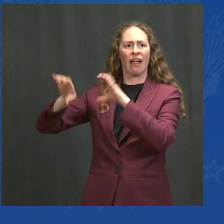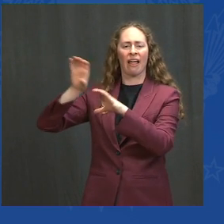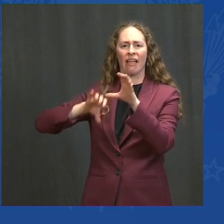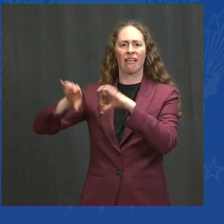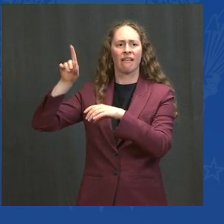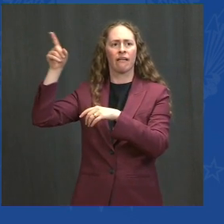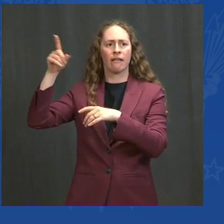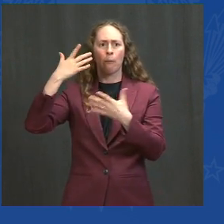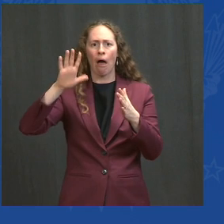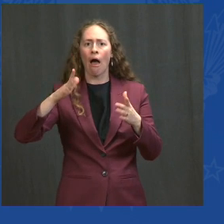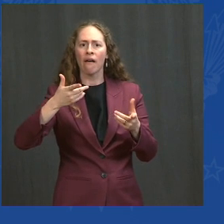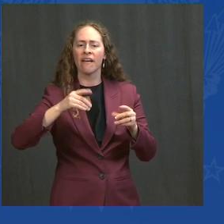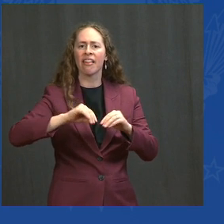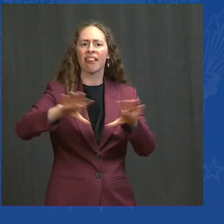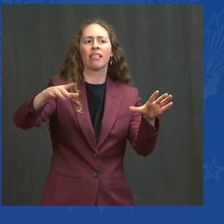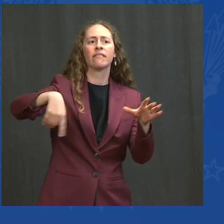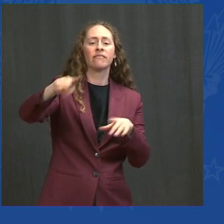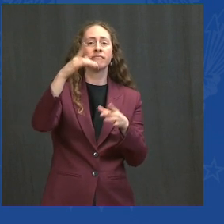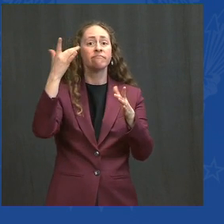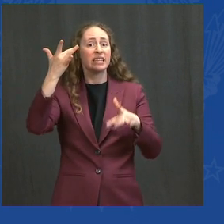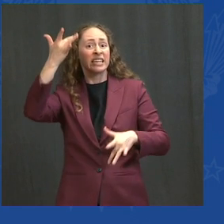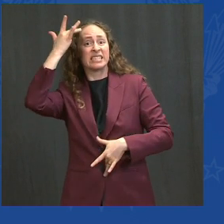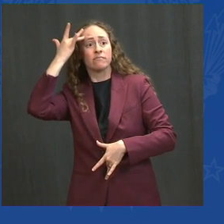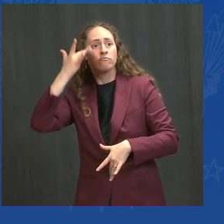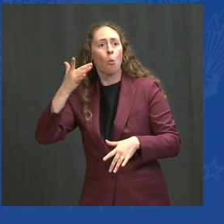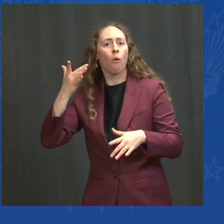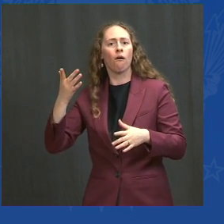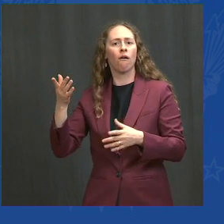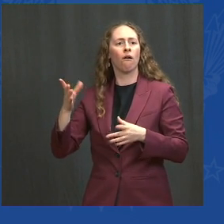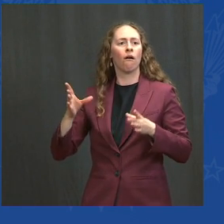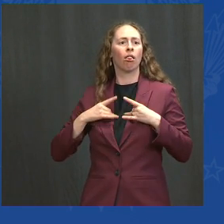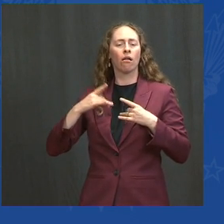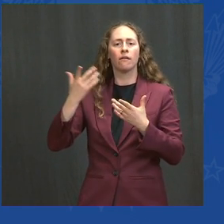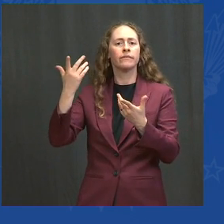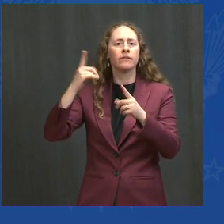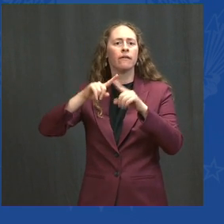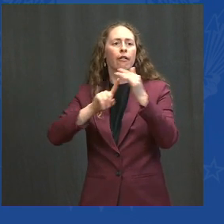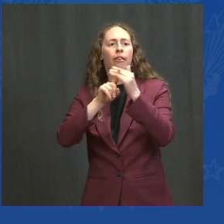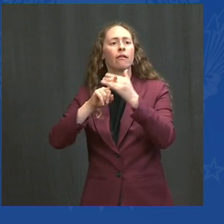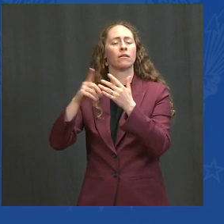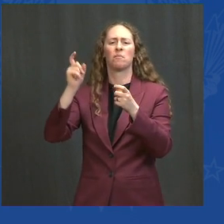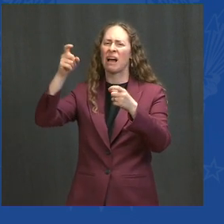We'll pay for that. We'll get that done. We're also going to surge federal resources